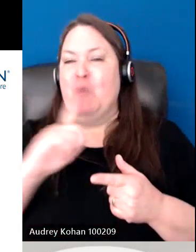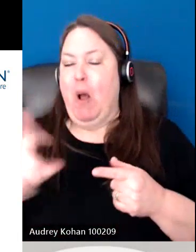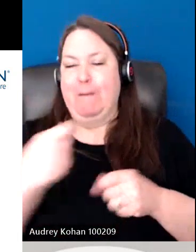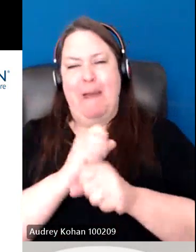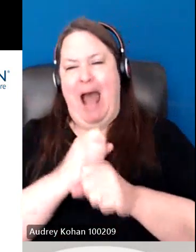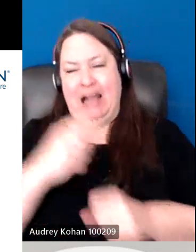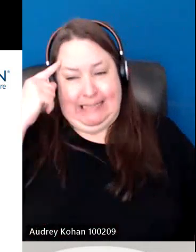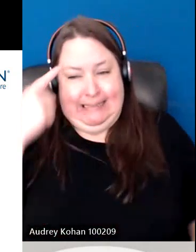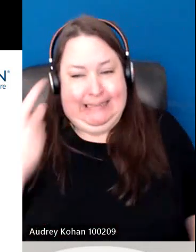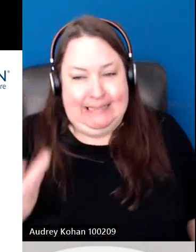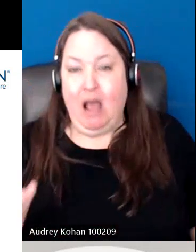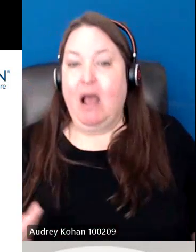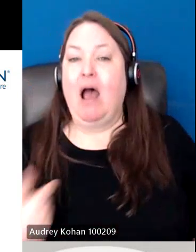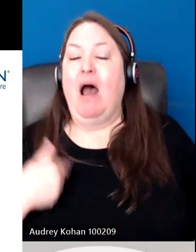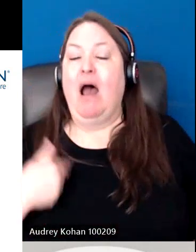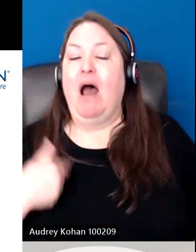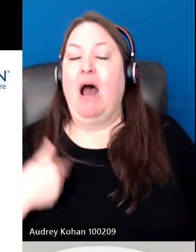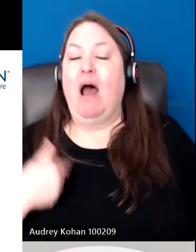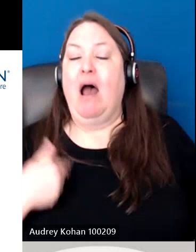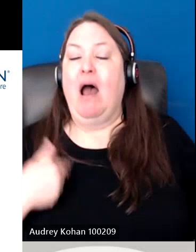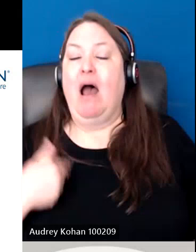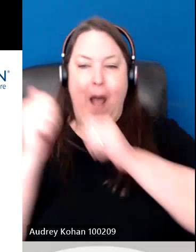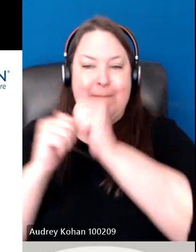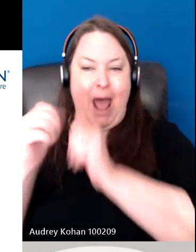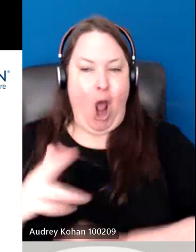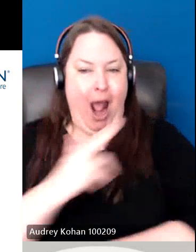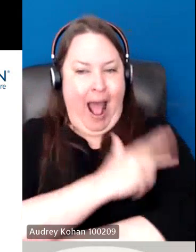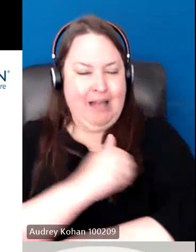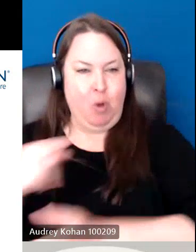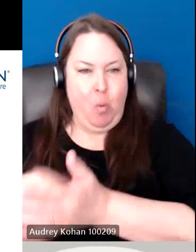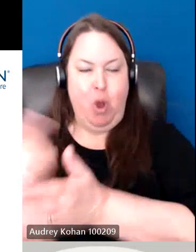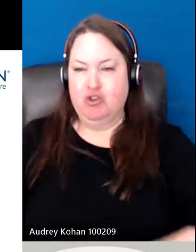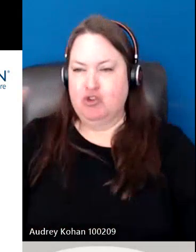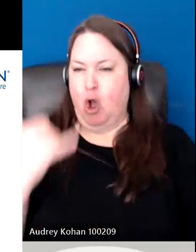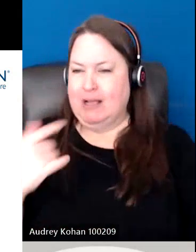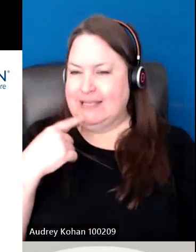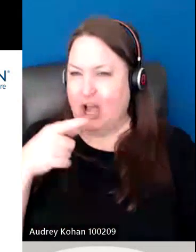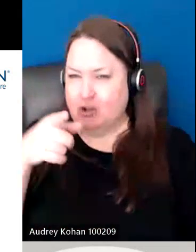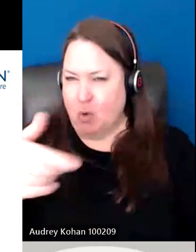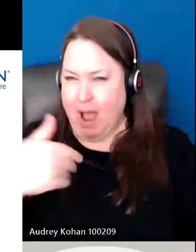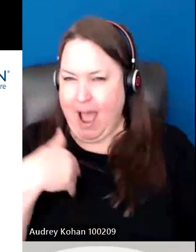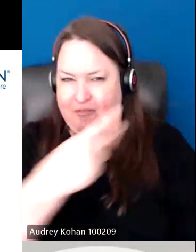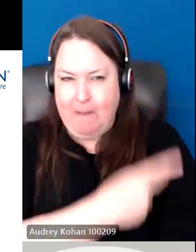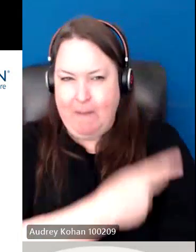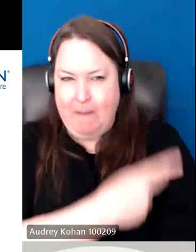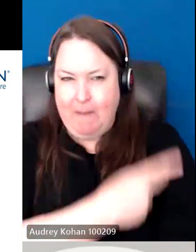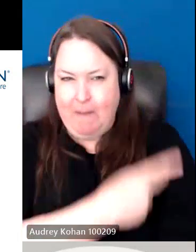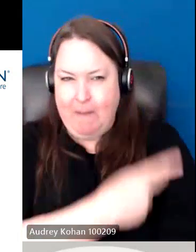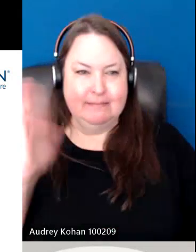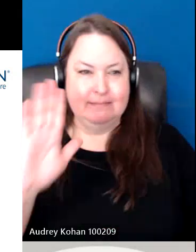I had a p uh a competitor Hospital once call and say you have a patient that presented here with